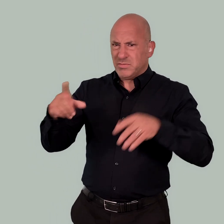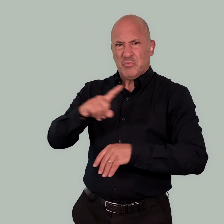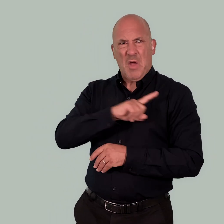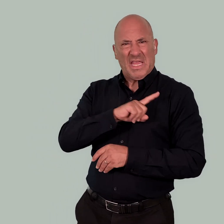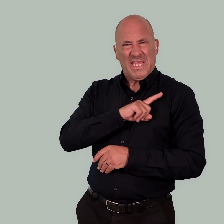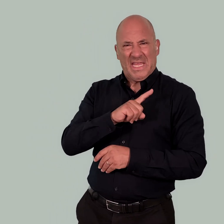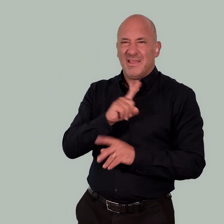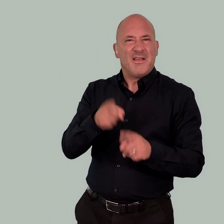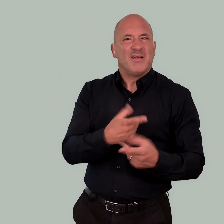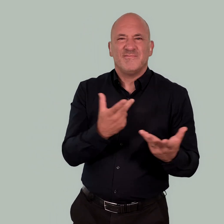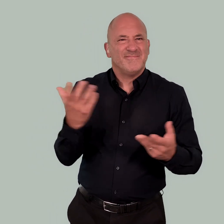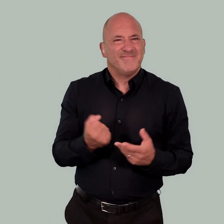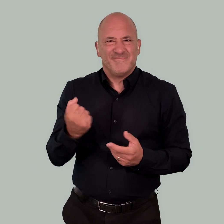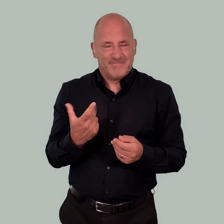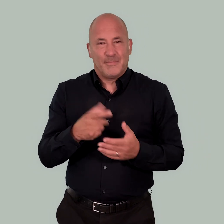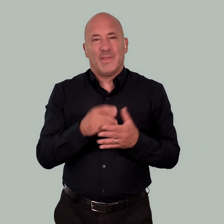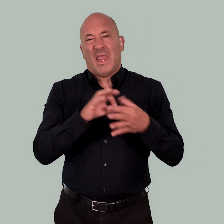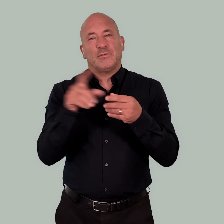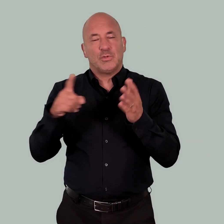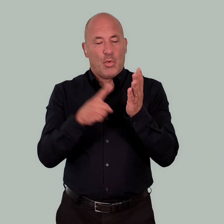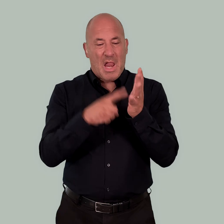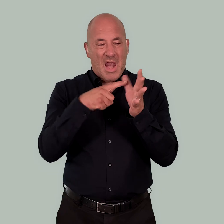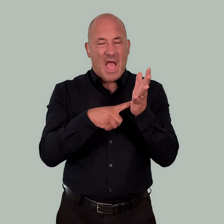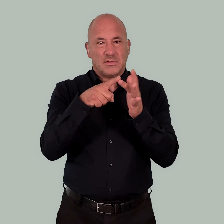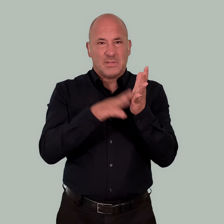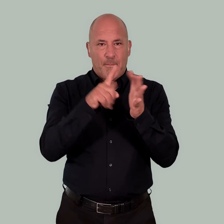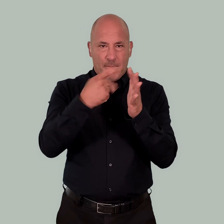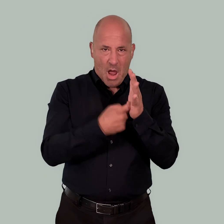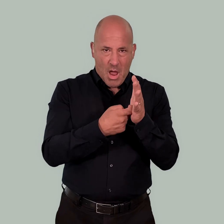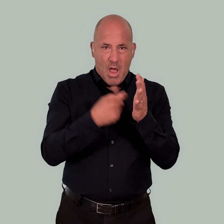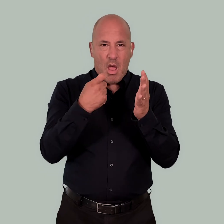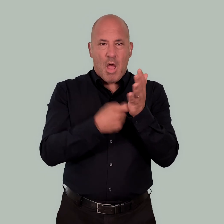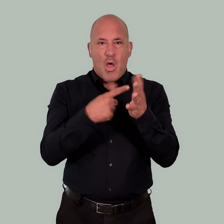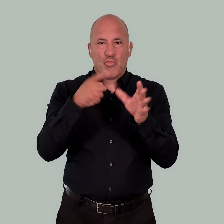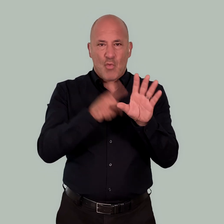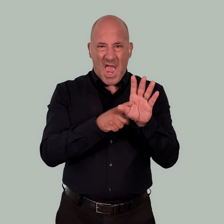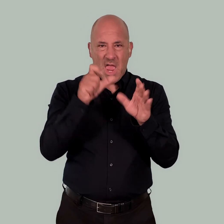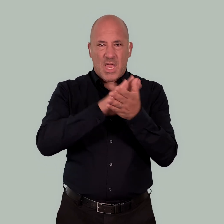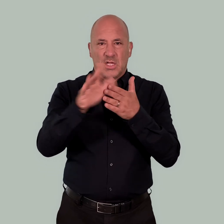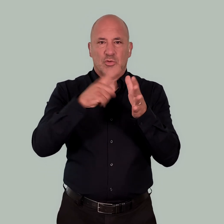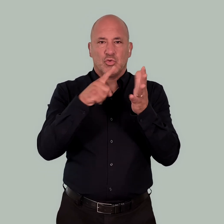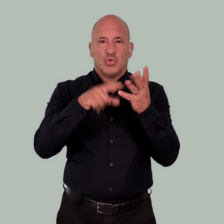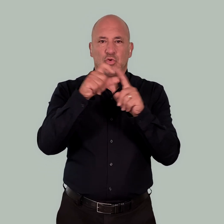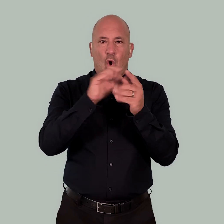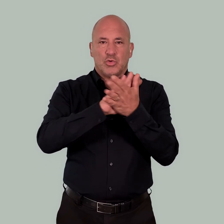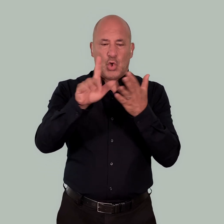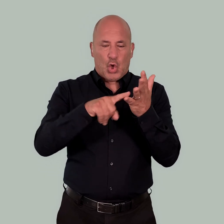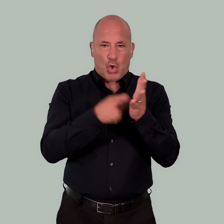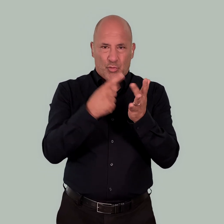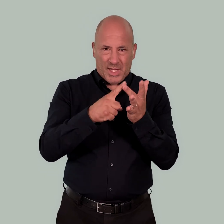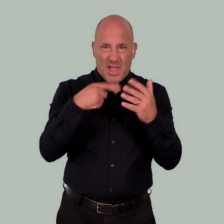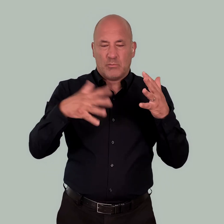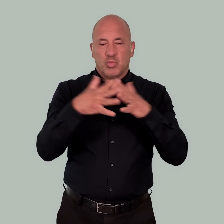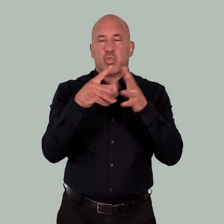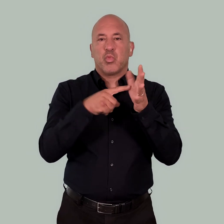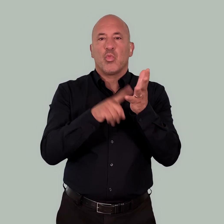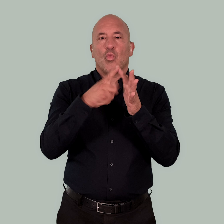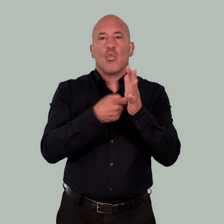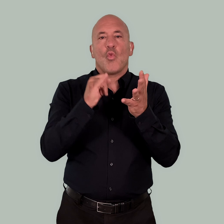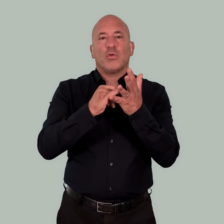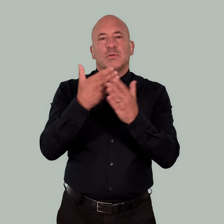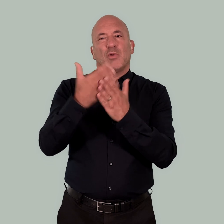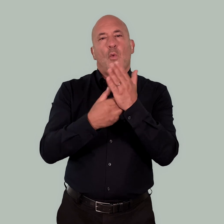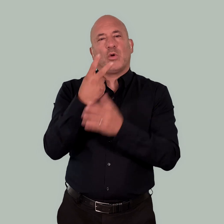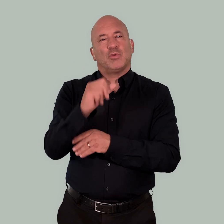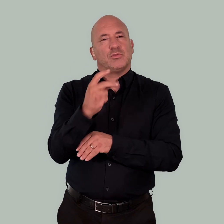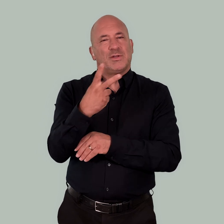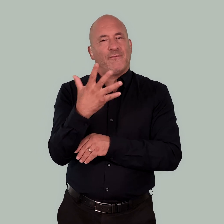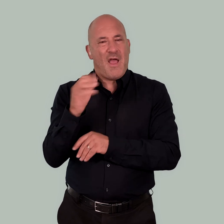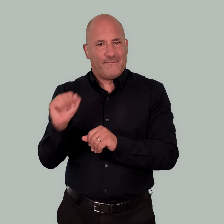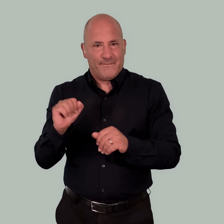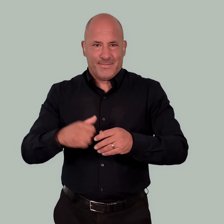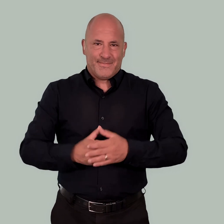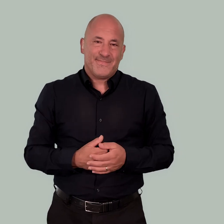for explaining the rise in receipt (Latimer, RayChaudhuri and Waters, 2025).